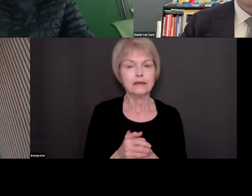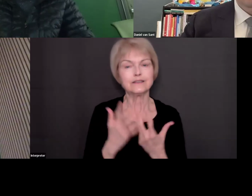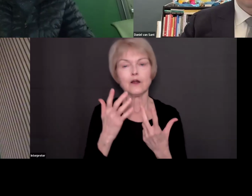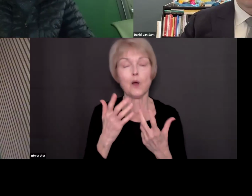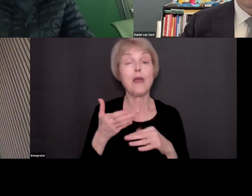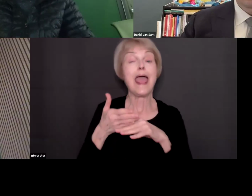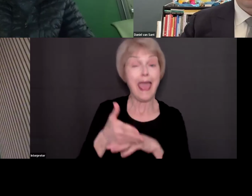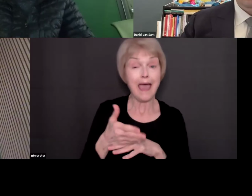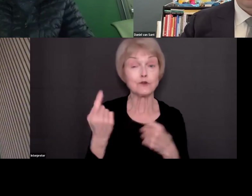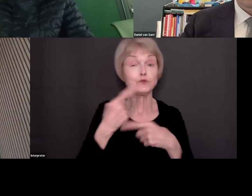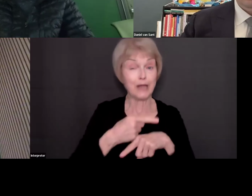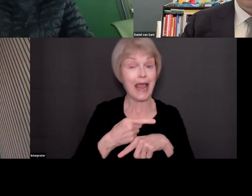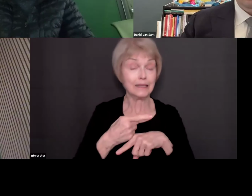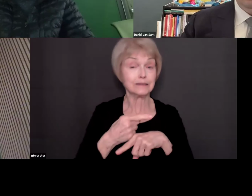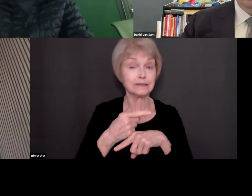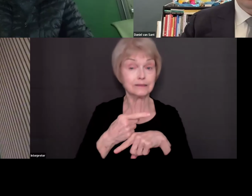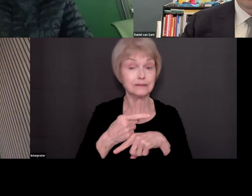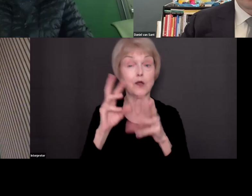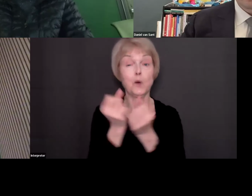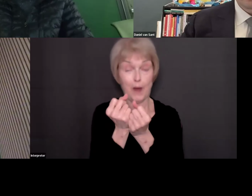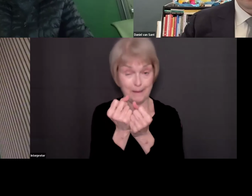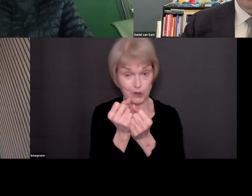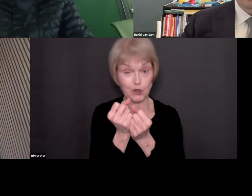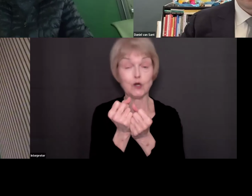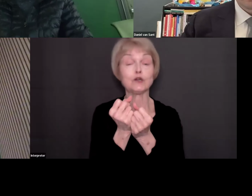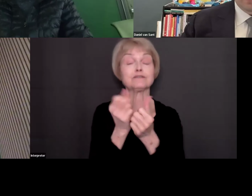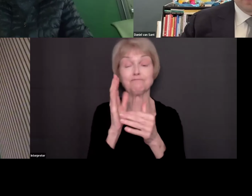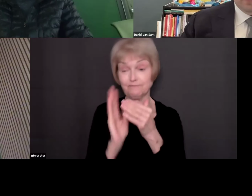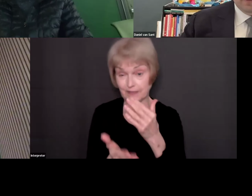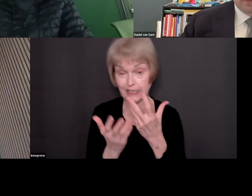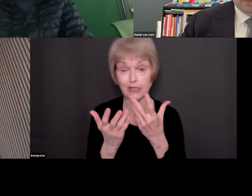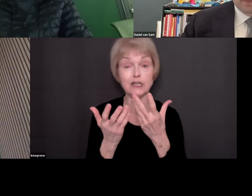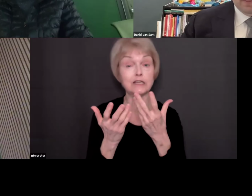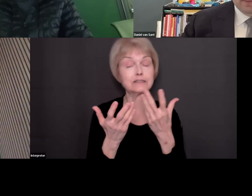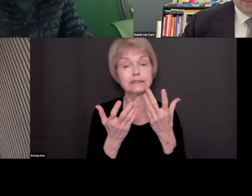after the webinar has wrapped and we've had a chance to do the attendance.